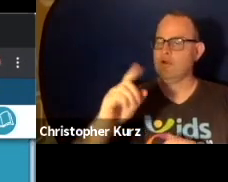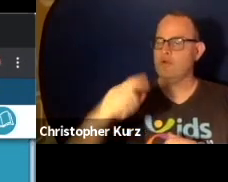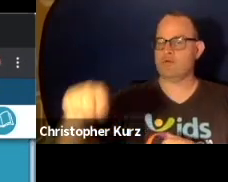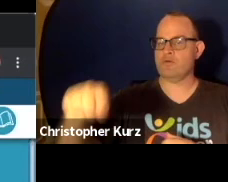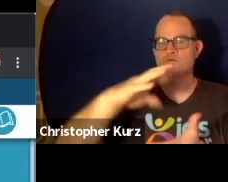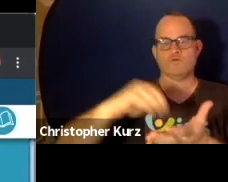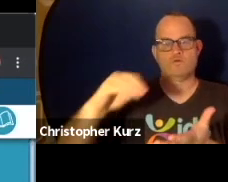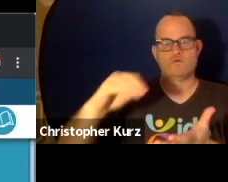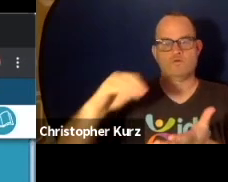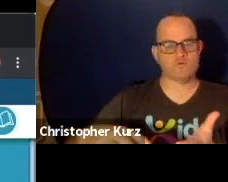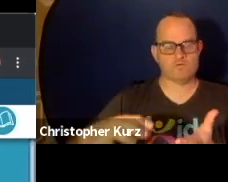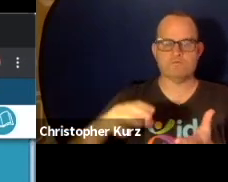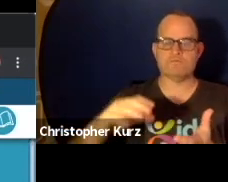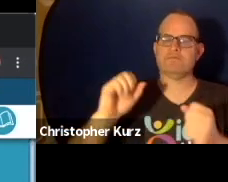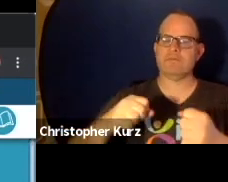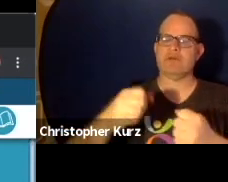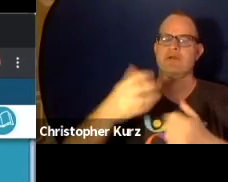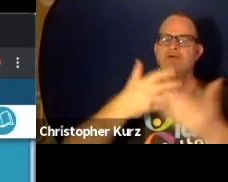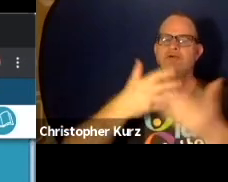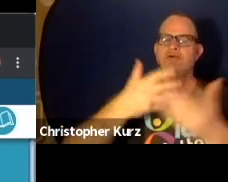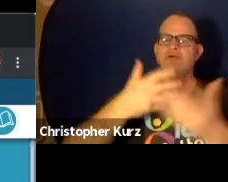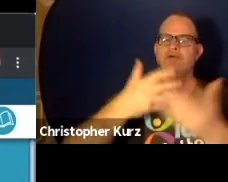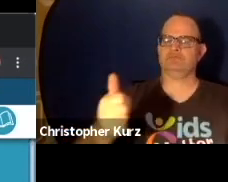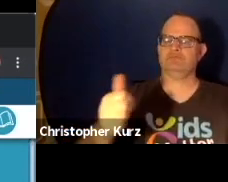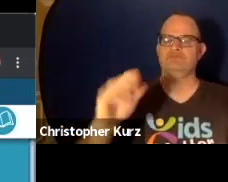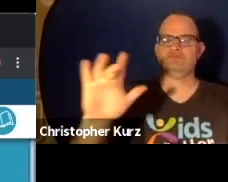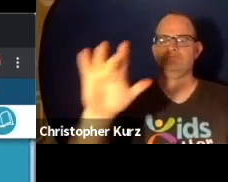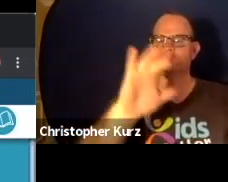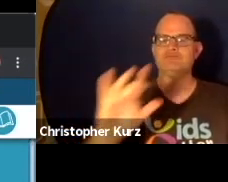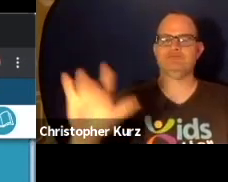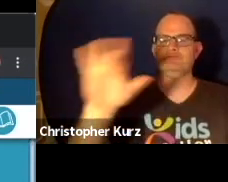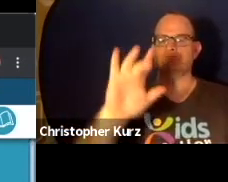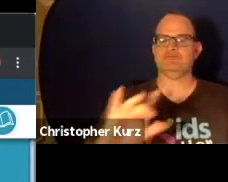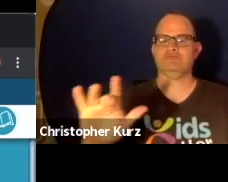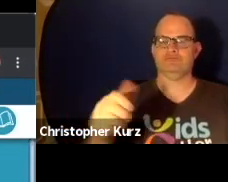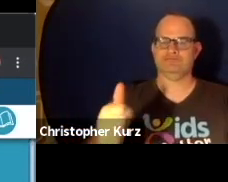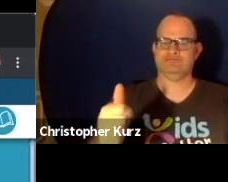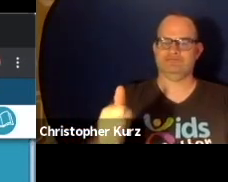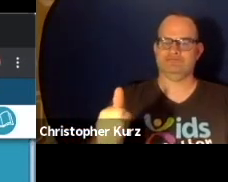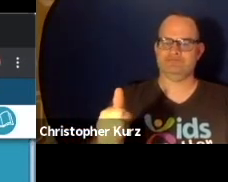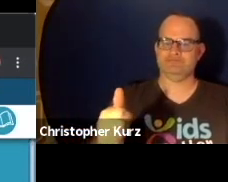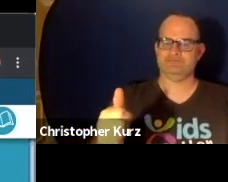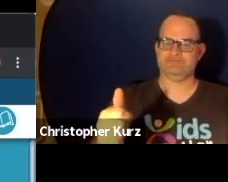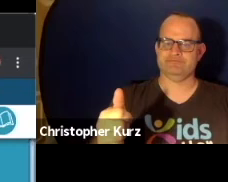As I mentioned before, the team grew this platform in order to encourage